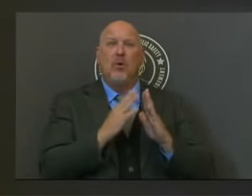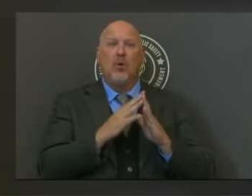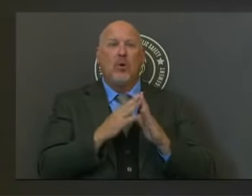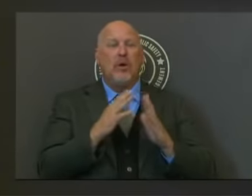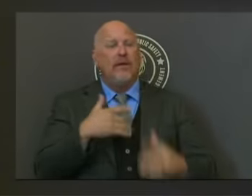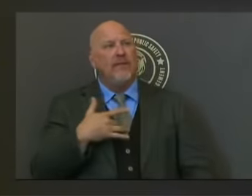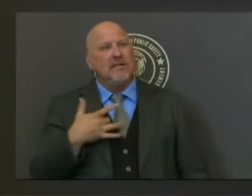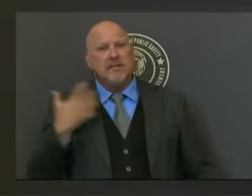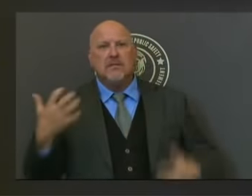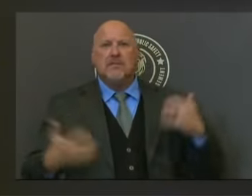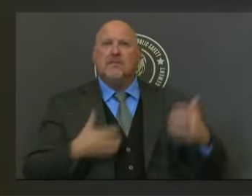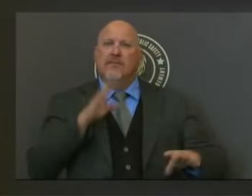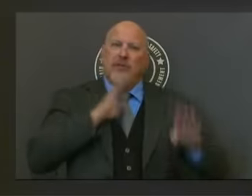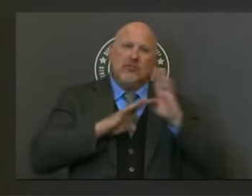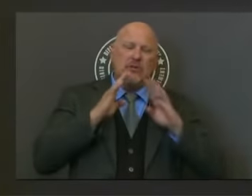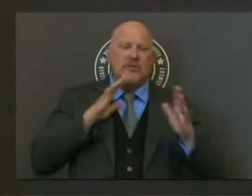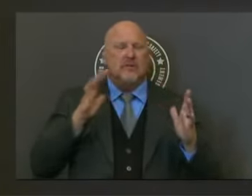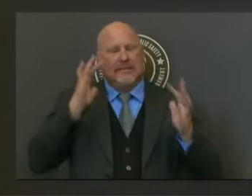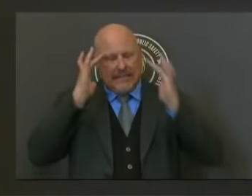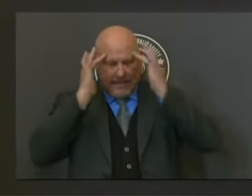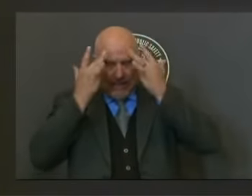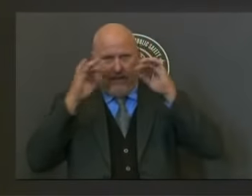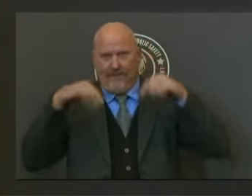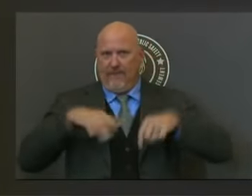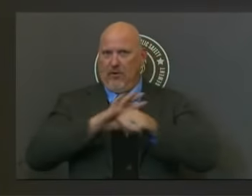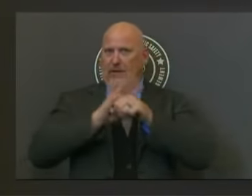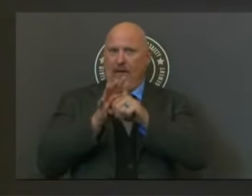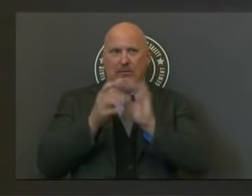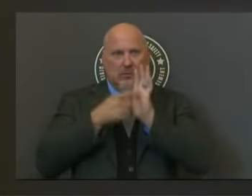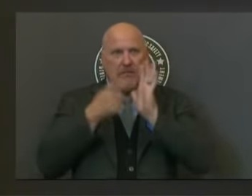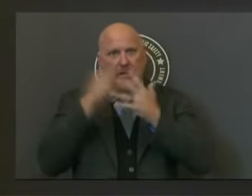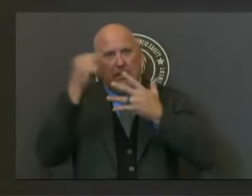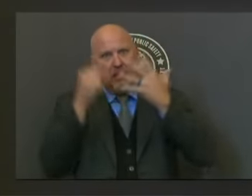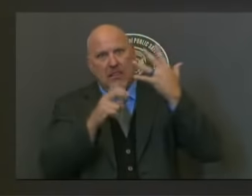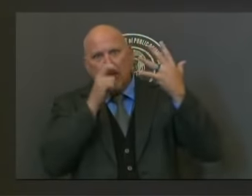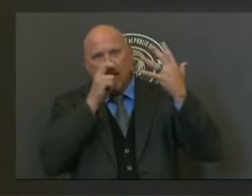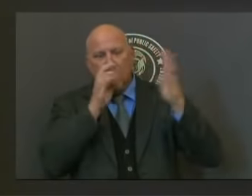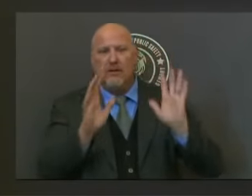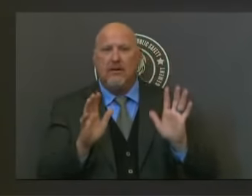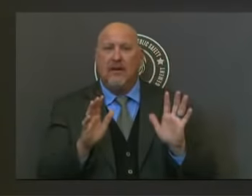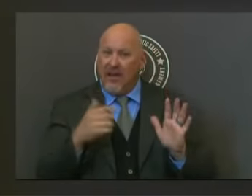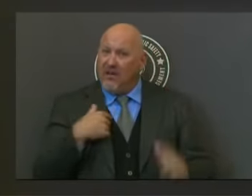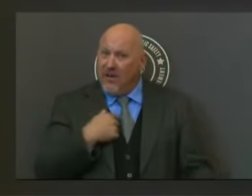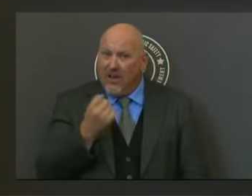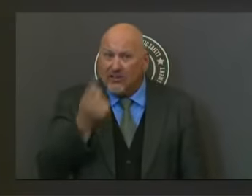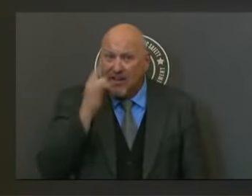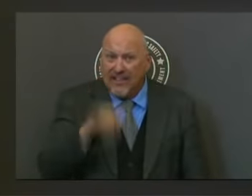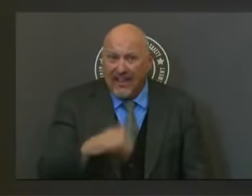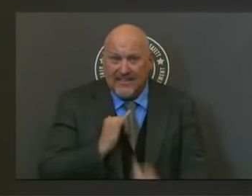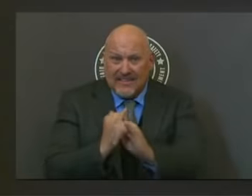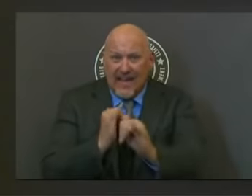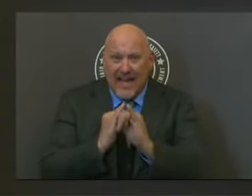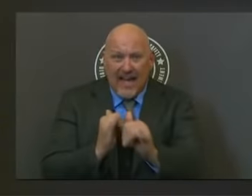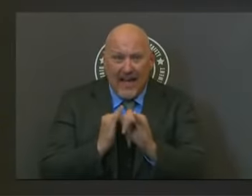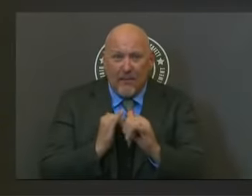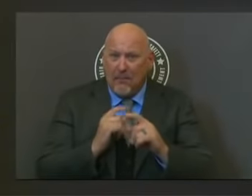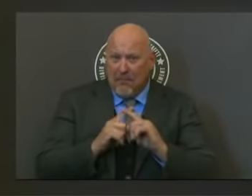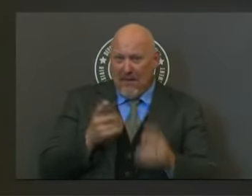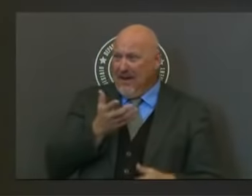doctors nurses public health practitioners the researchers